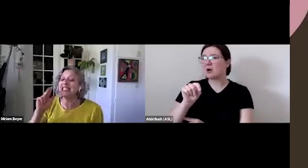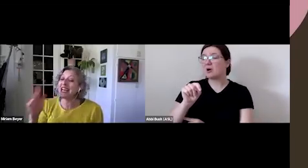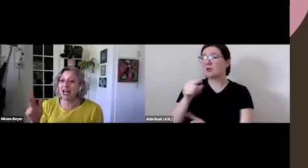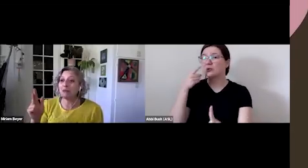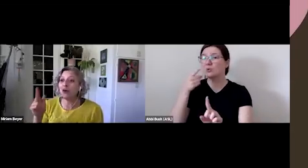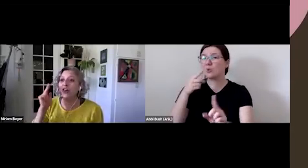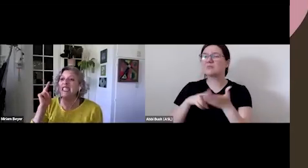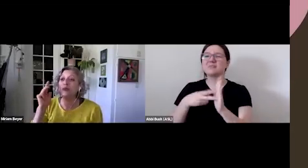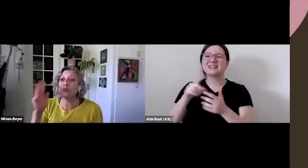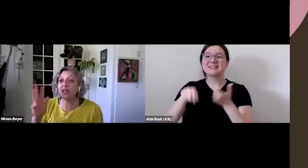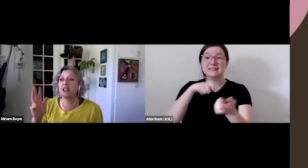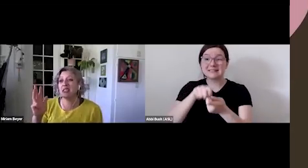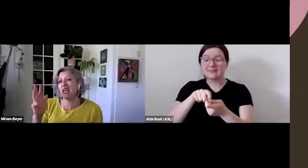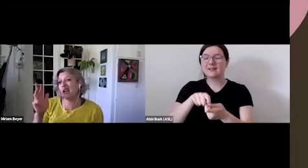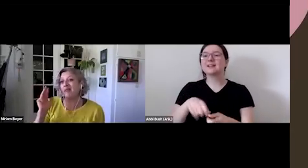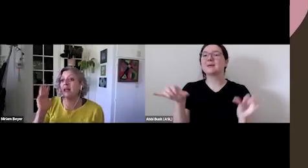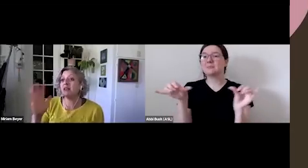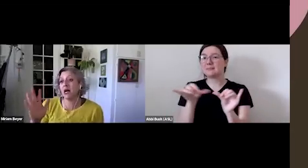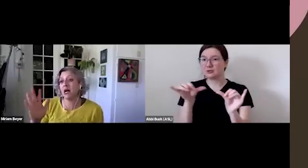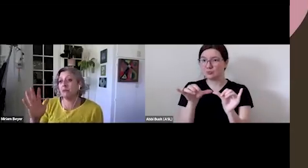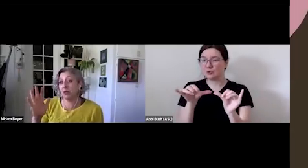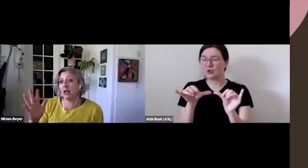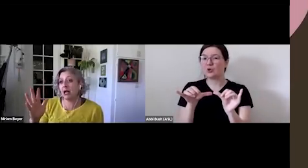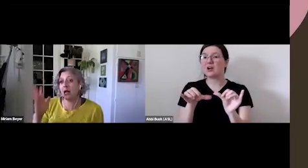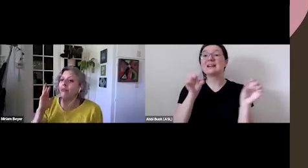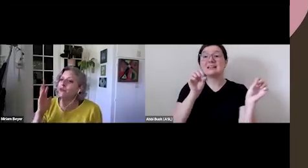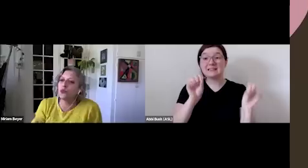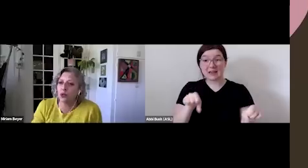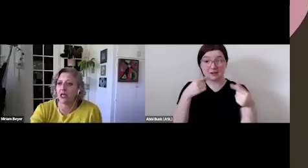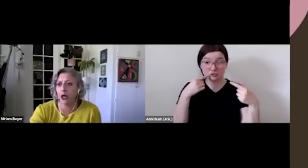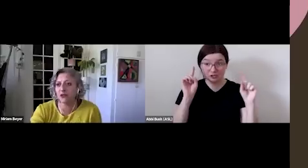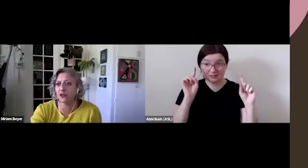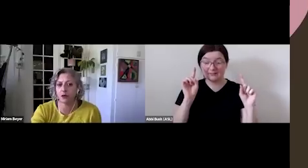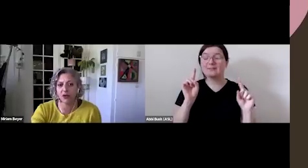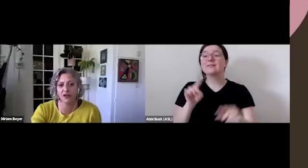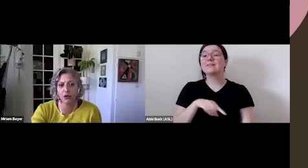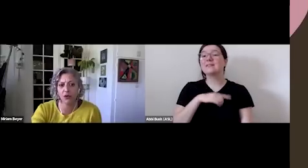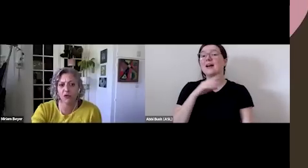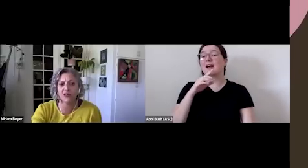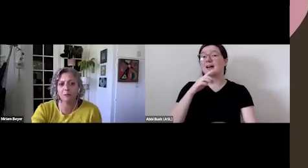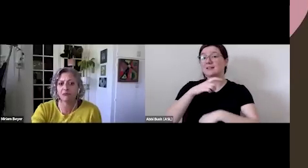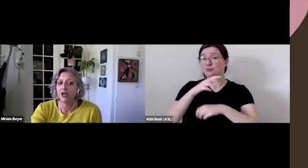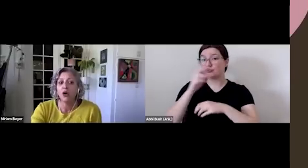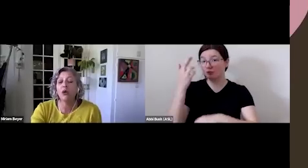attainable, realistic, and time limited. And this really helps to focus the goals.